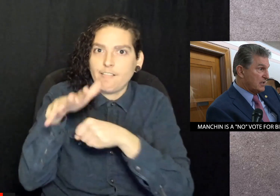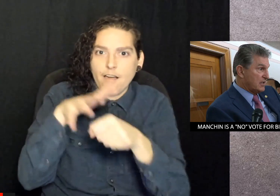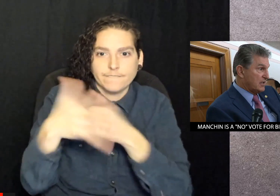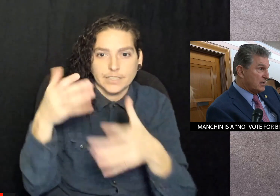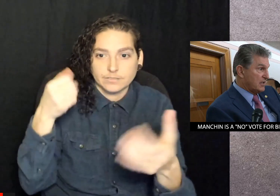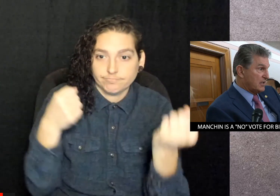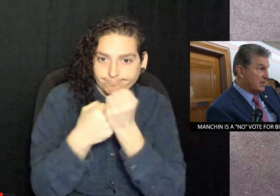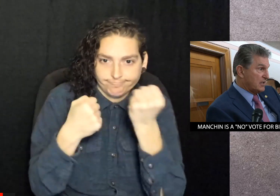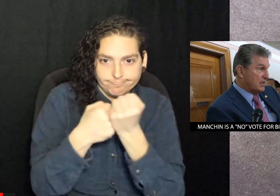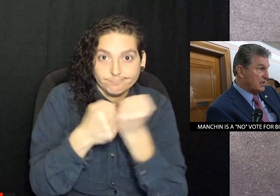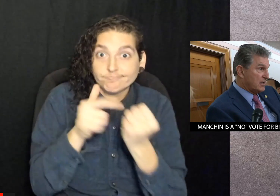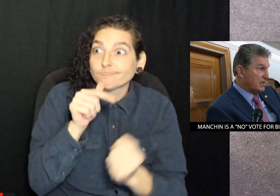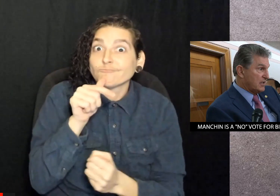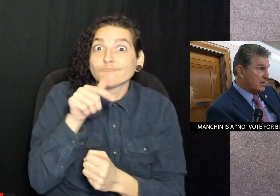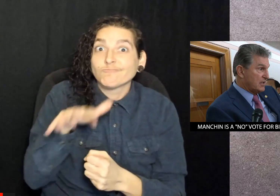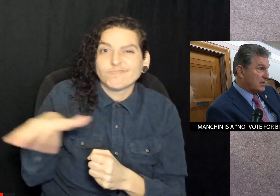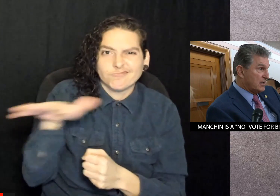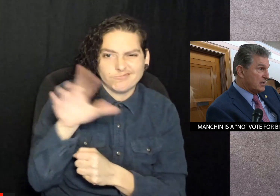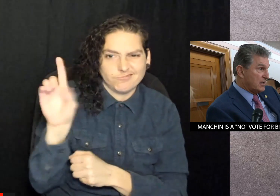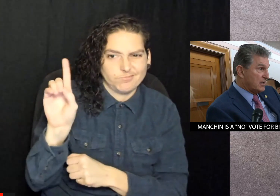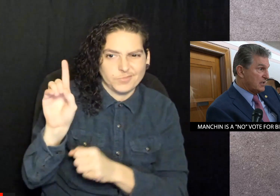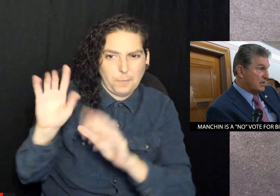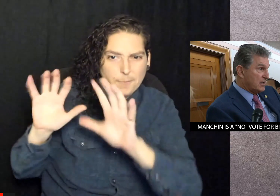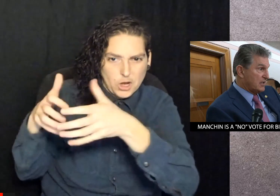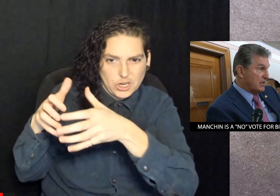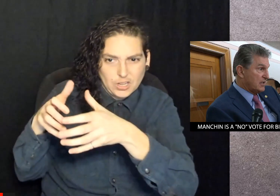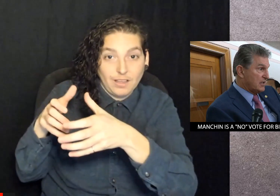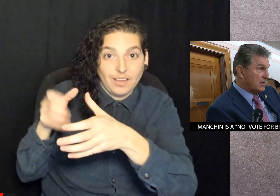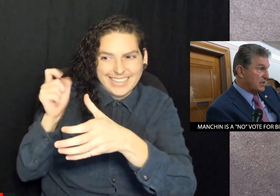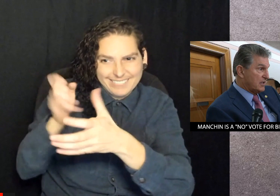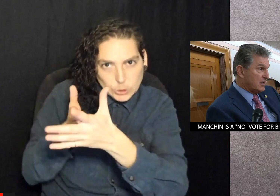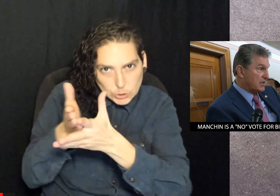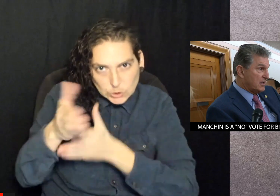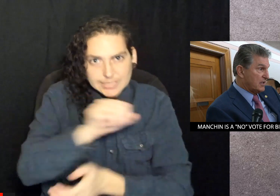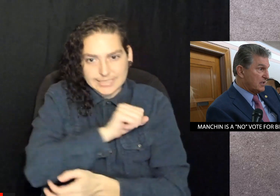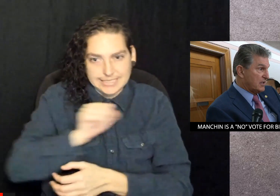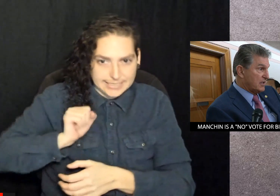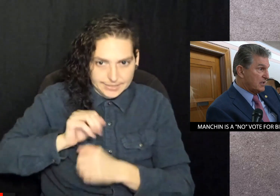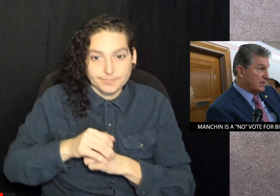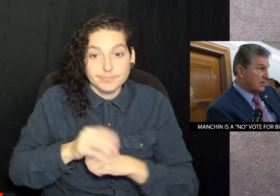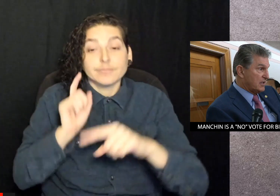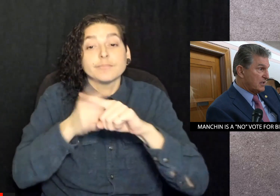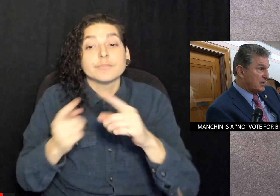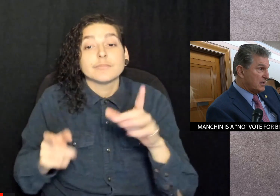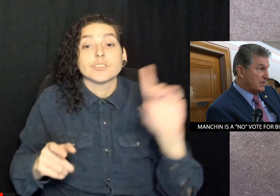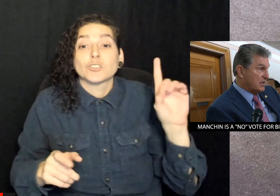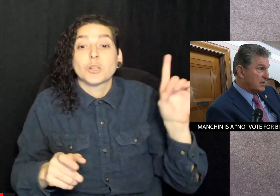better bill does not have enough support from the Democratic Party to get through the Senate